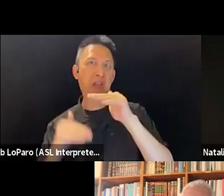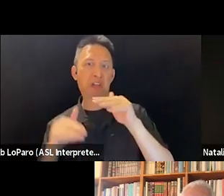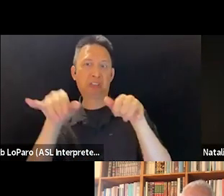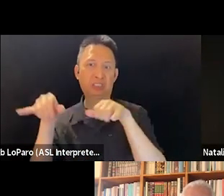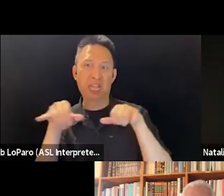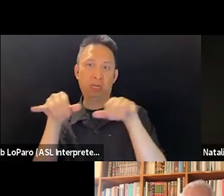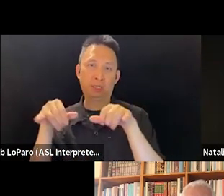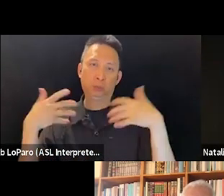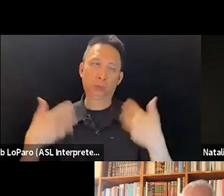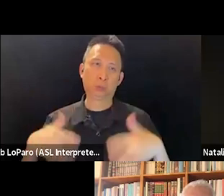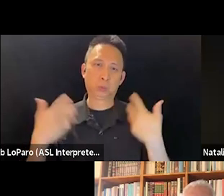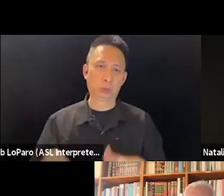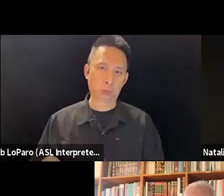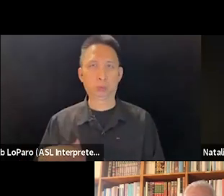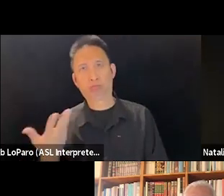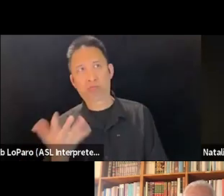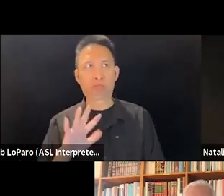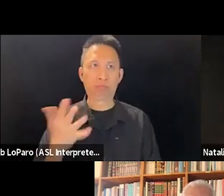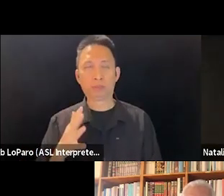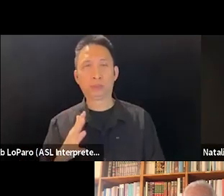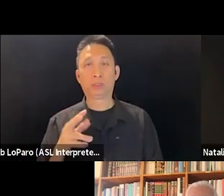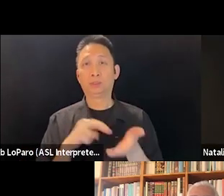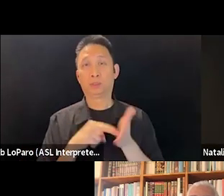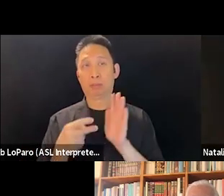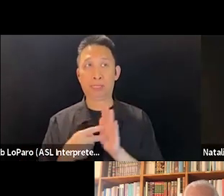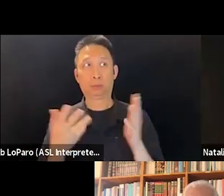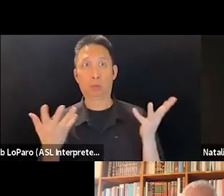It doesn't mean this filmmaker is not good or not not qualified.